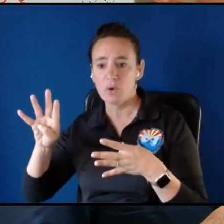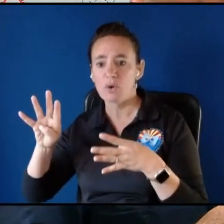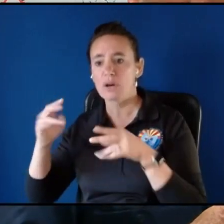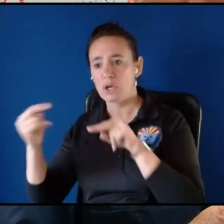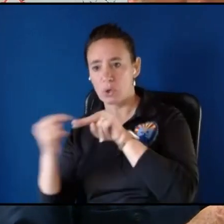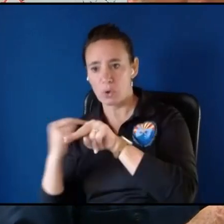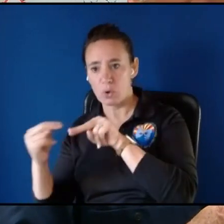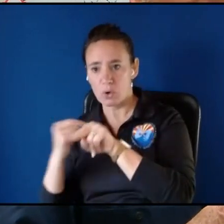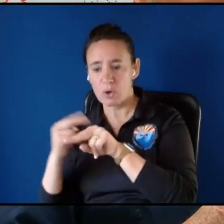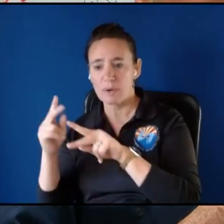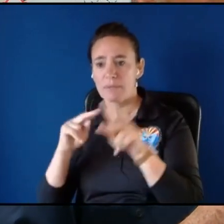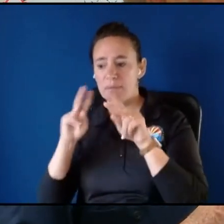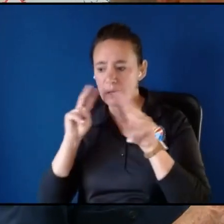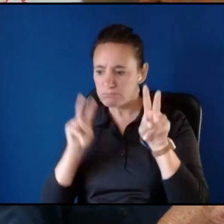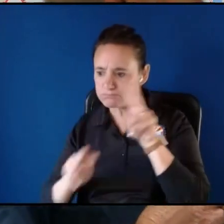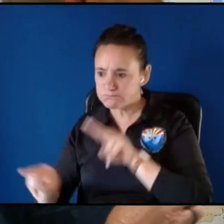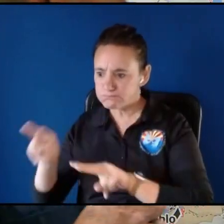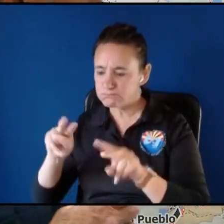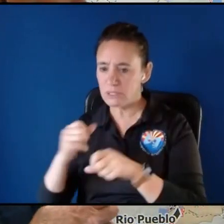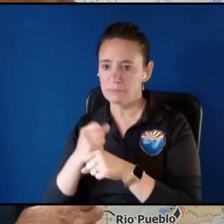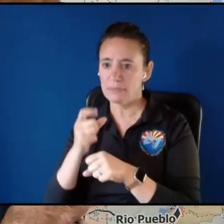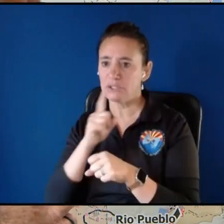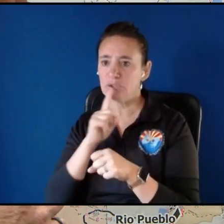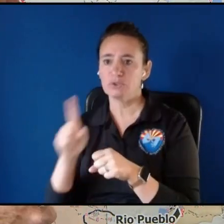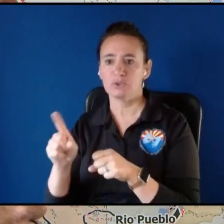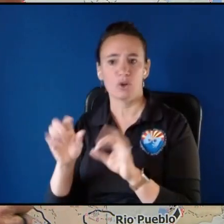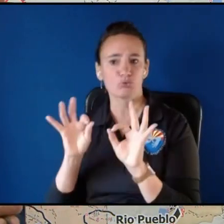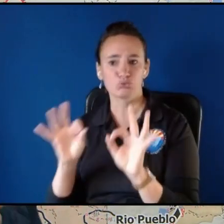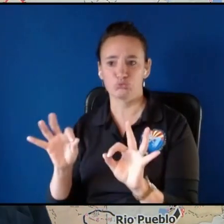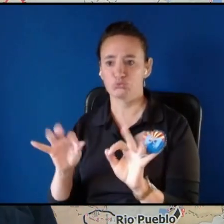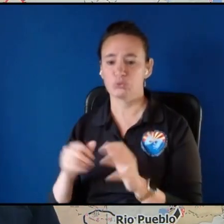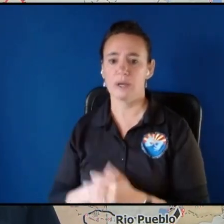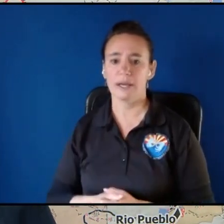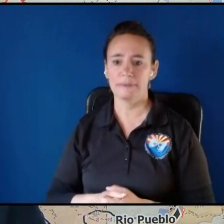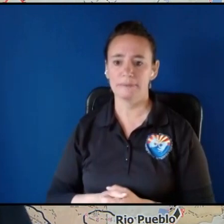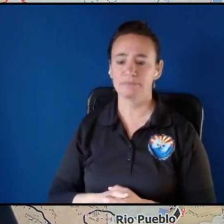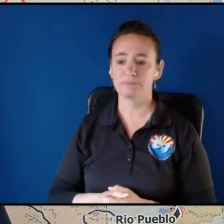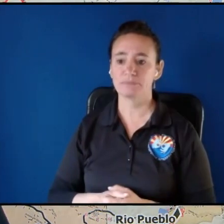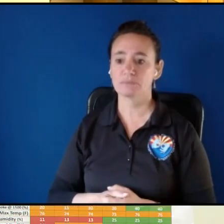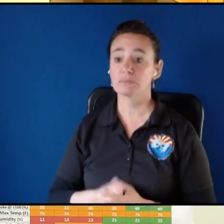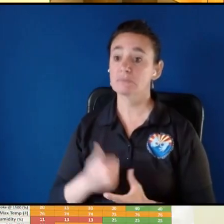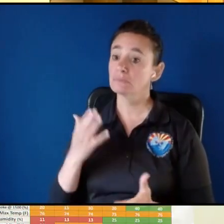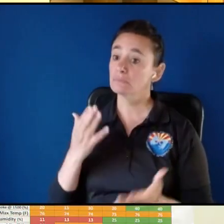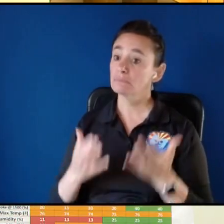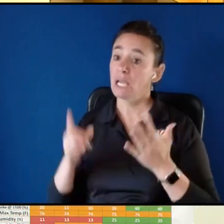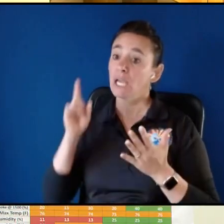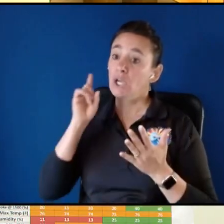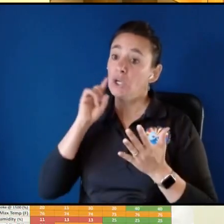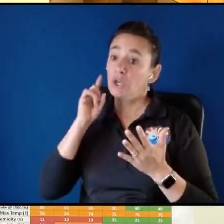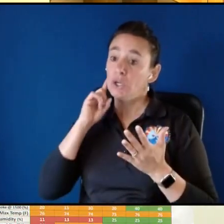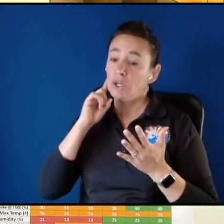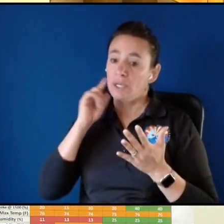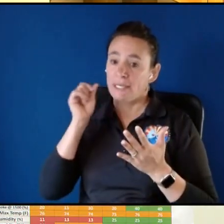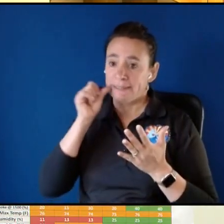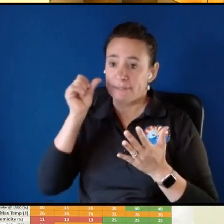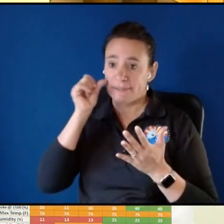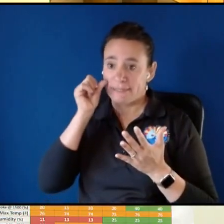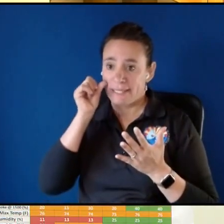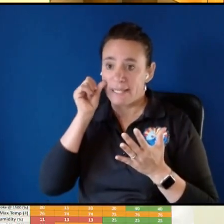and making sure that that's solid as well. You may have heard, yesterday, on our indirect control, lines working